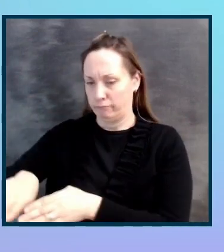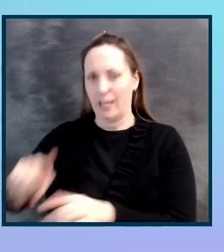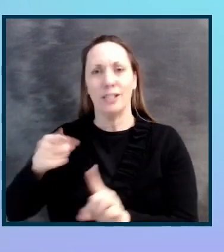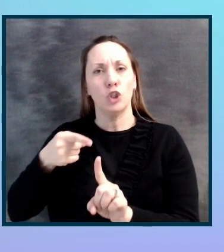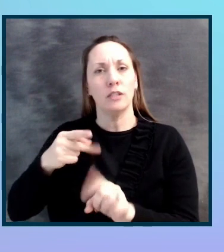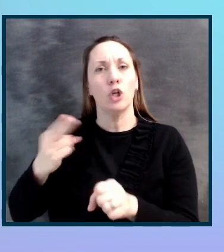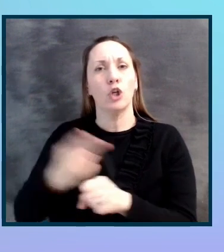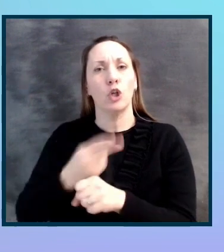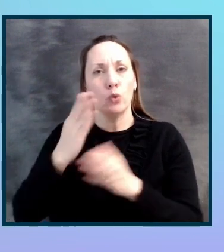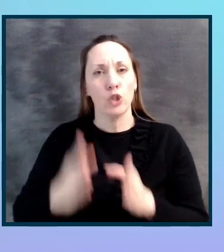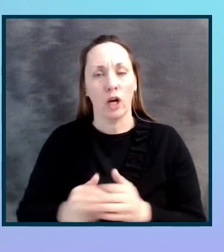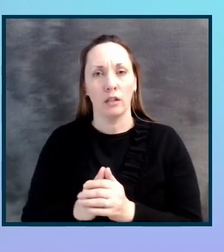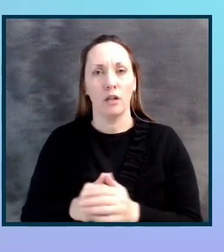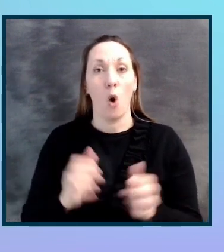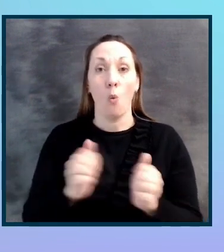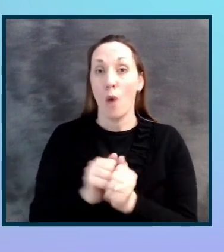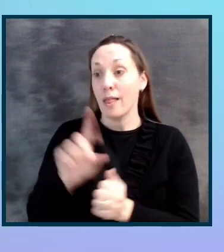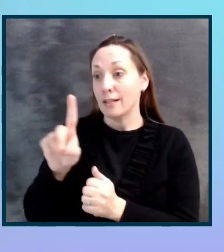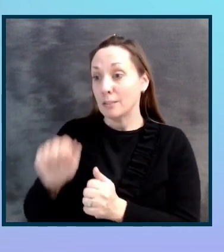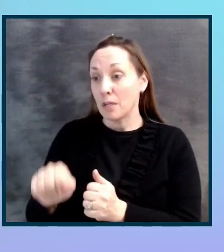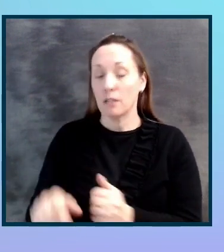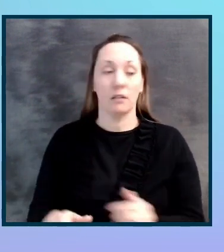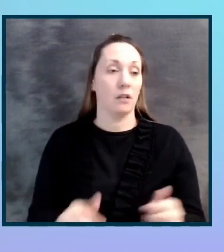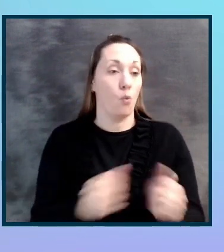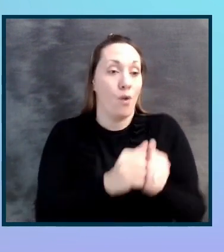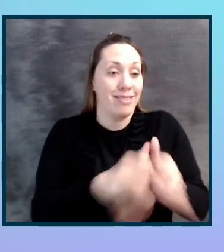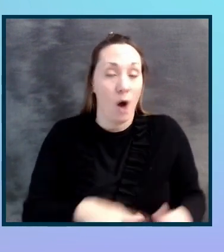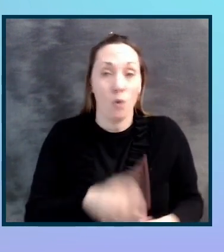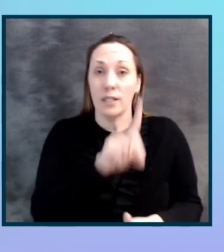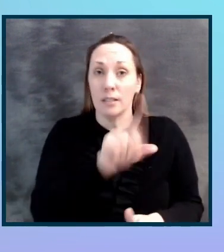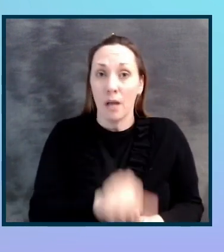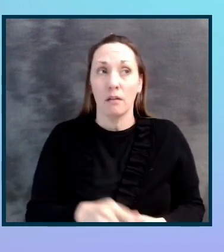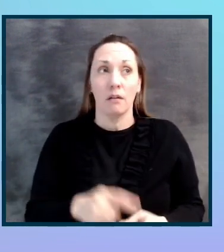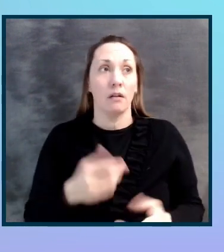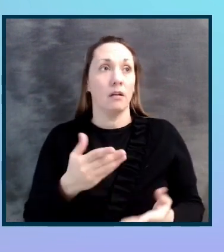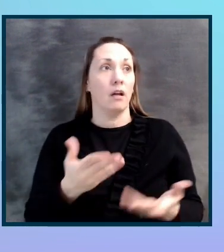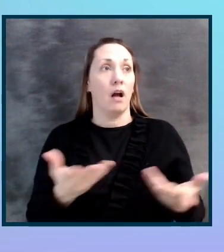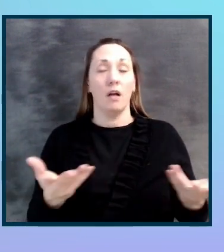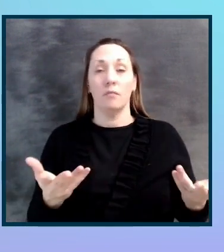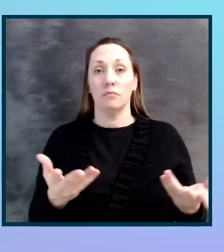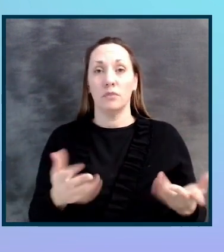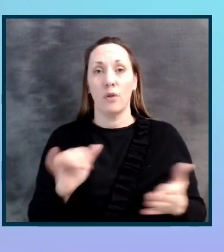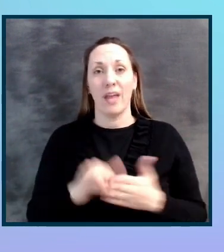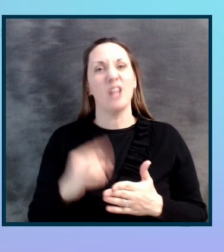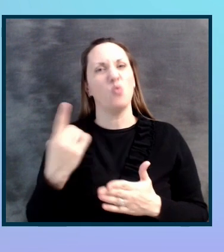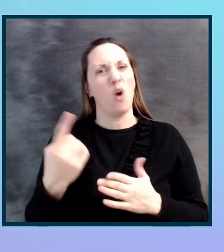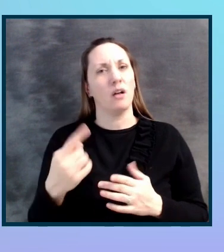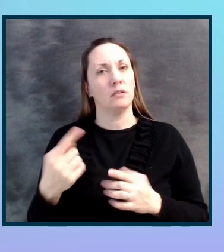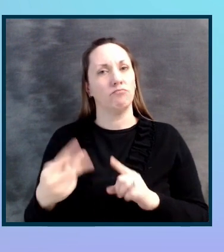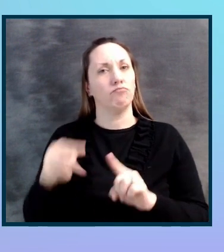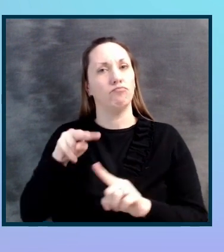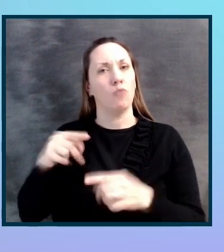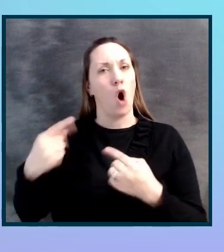without disabilities, right? That's people who might not be able to use content, right? So that's one argument I've always used, I've actually had success with that.